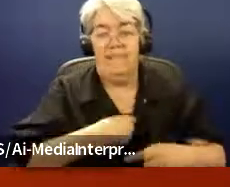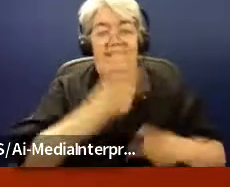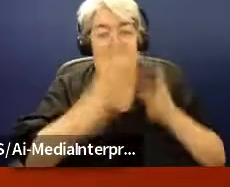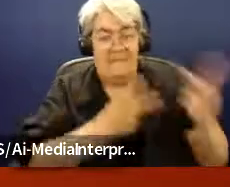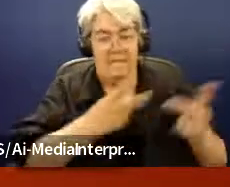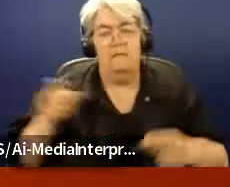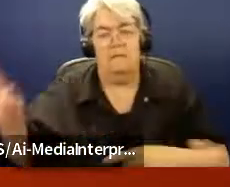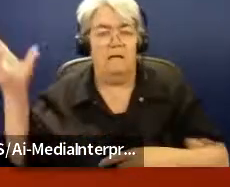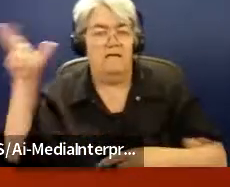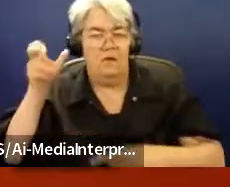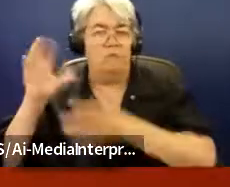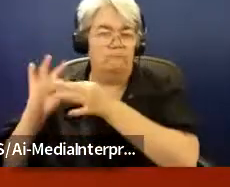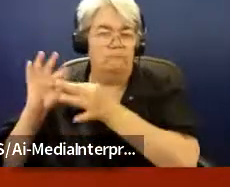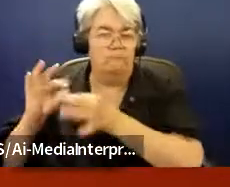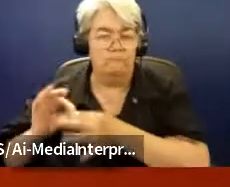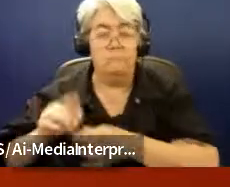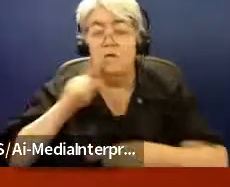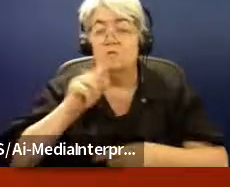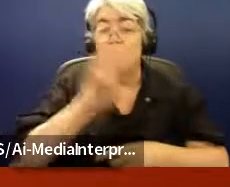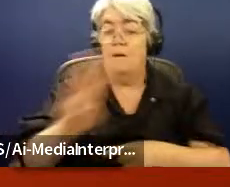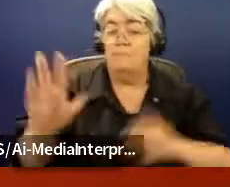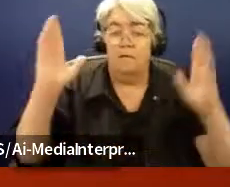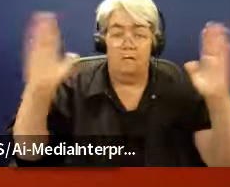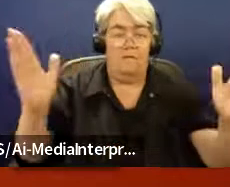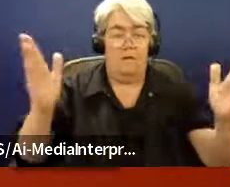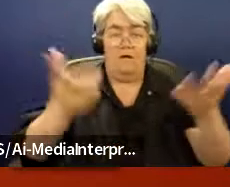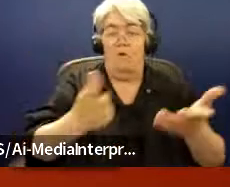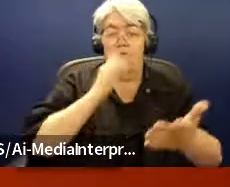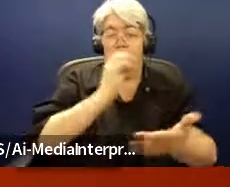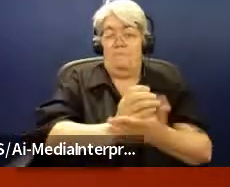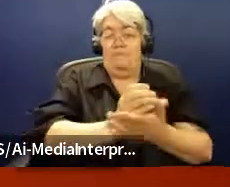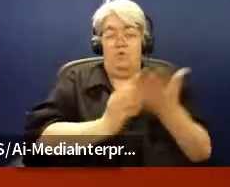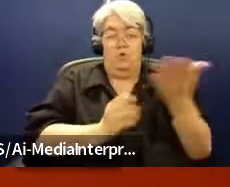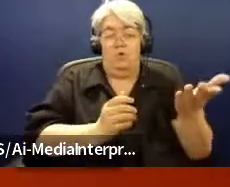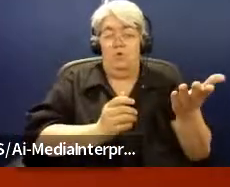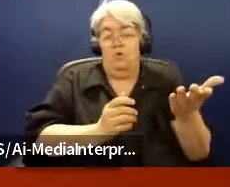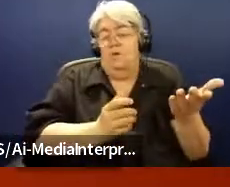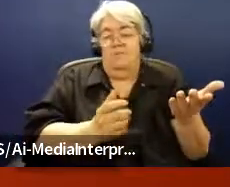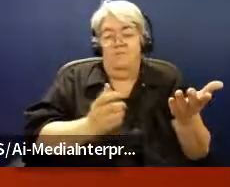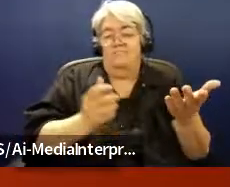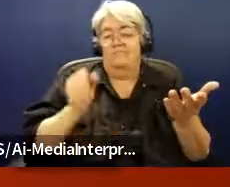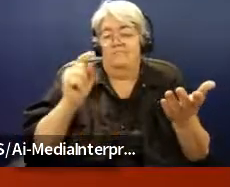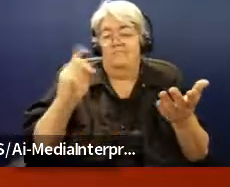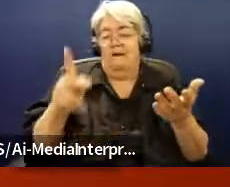it needs to be the minimal amount of world -- words possible that describes what happens on the screen.